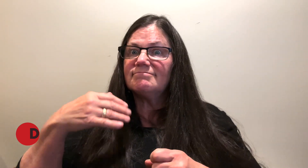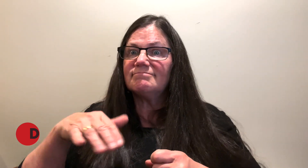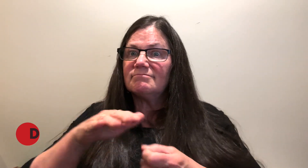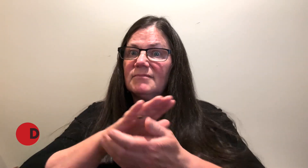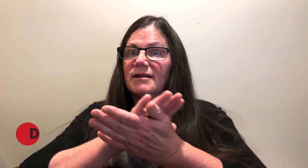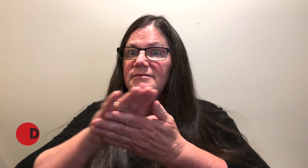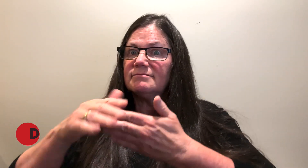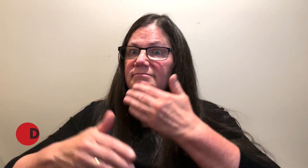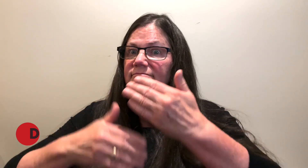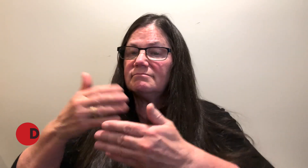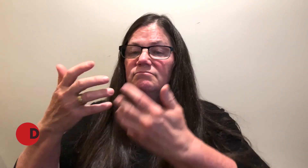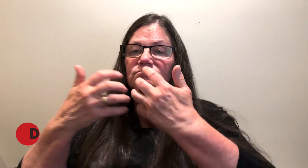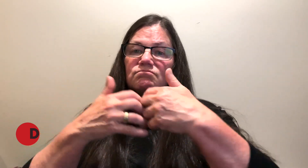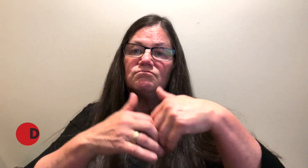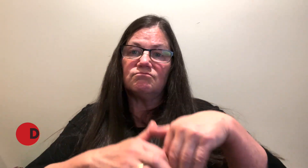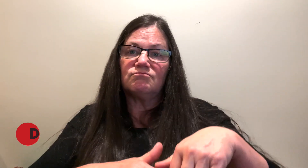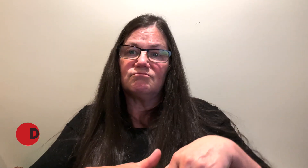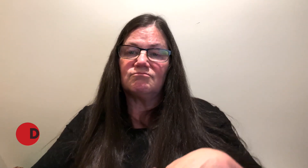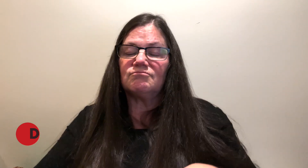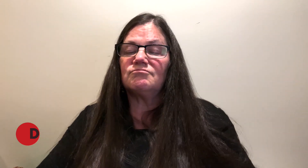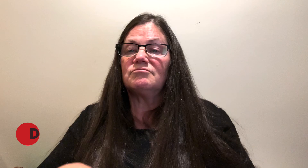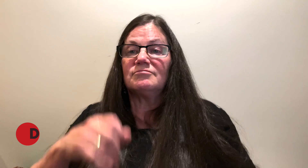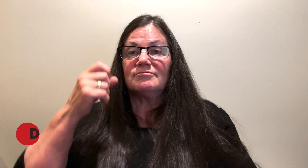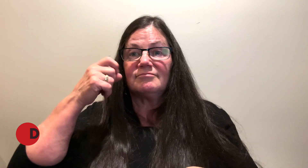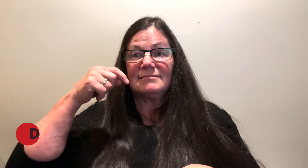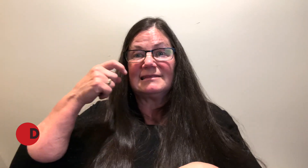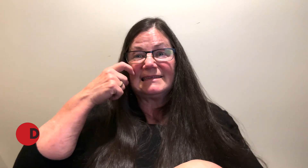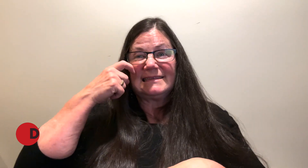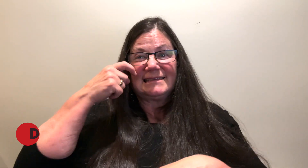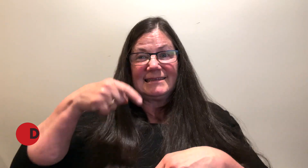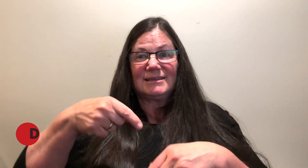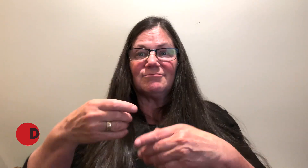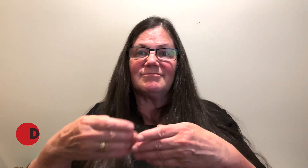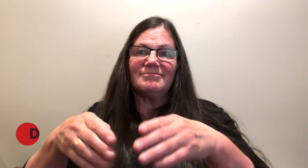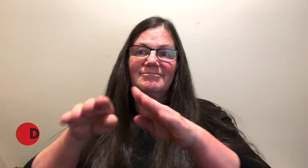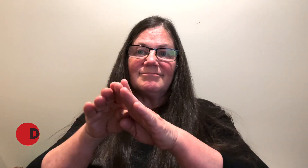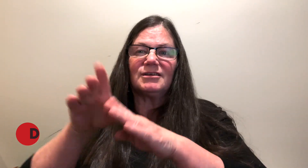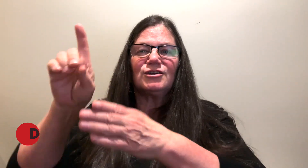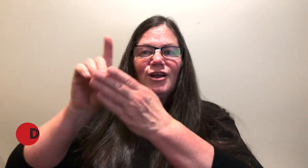to support and it has been really beneficial. The program